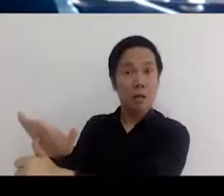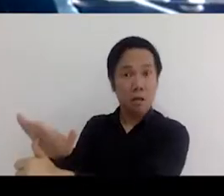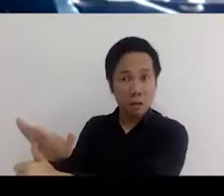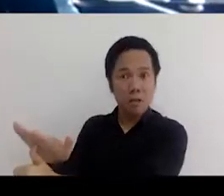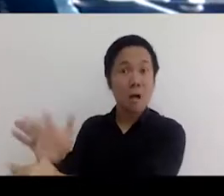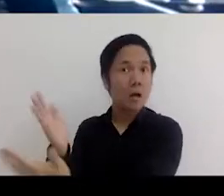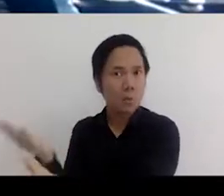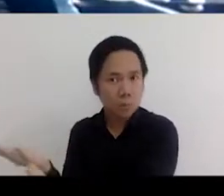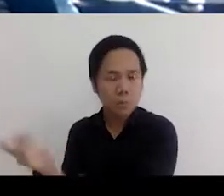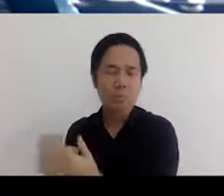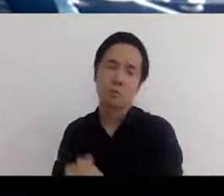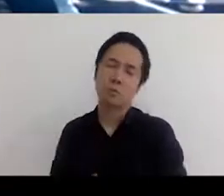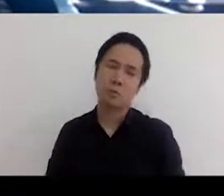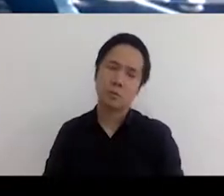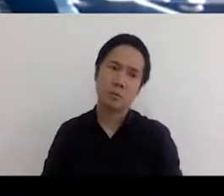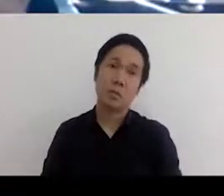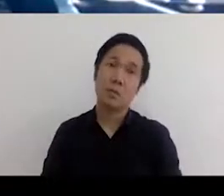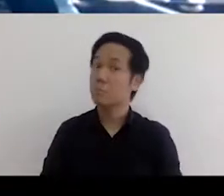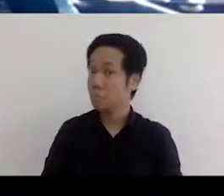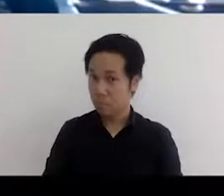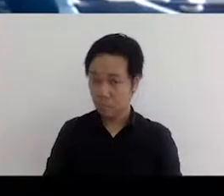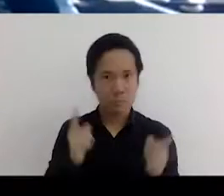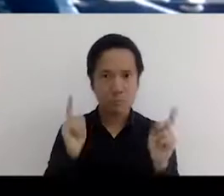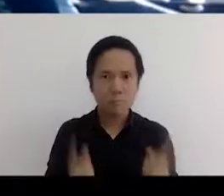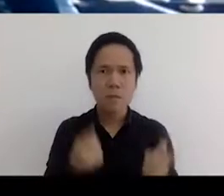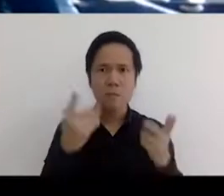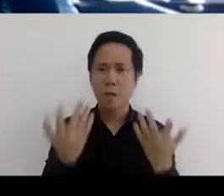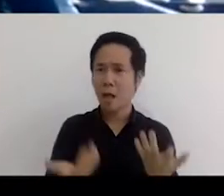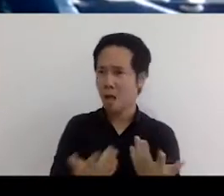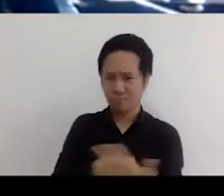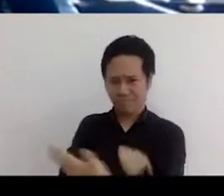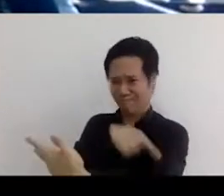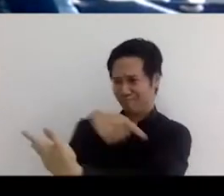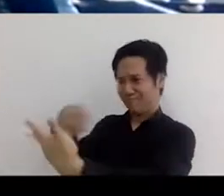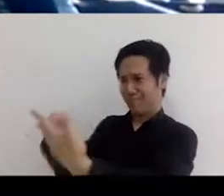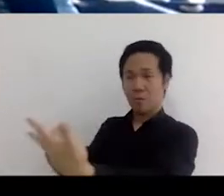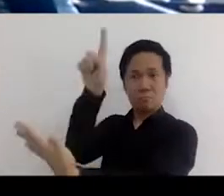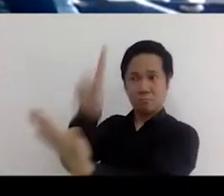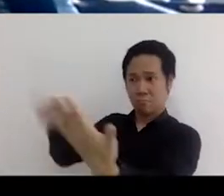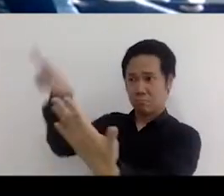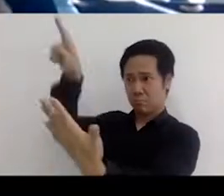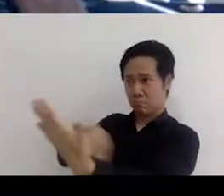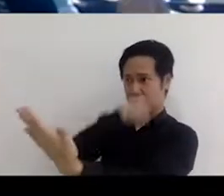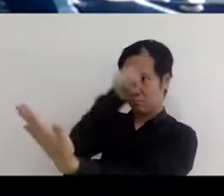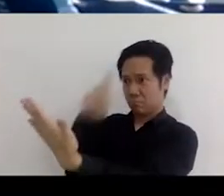Then data. I know that many of the speakers before me have mentioned this issue of data and I said it at the onset,